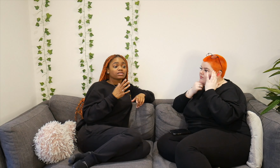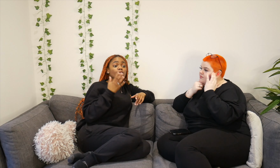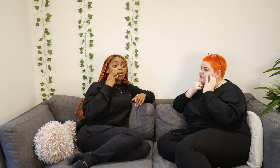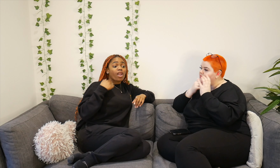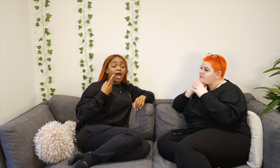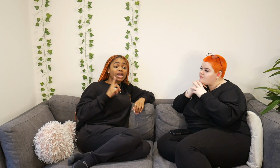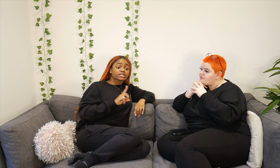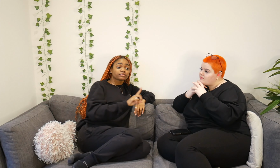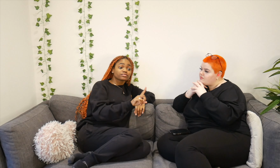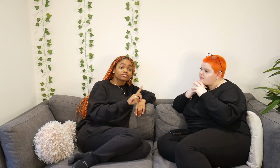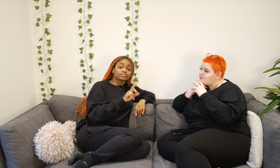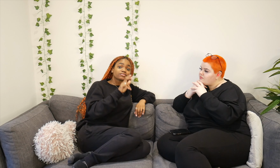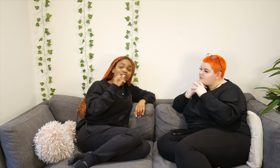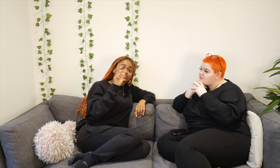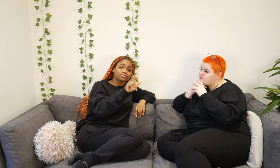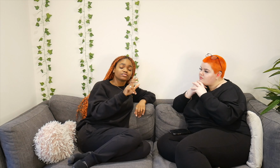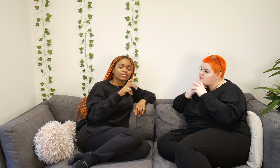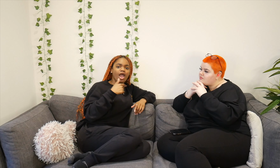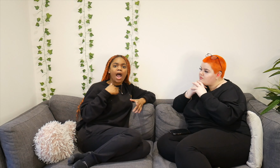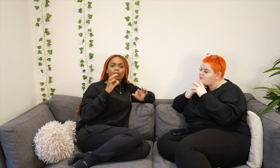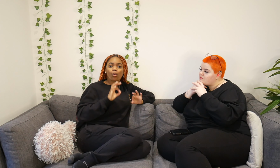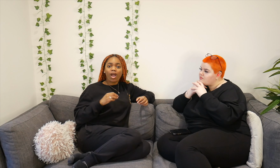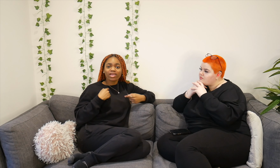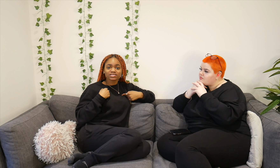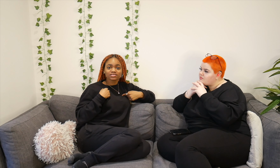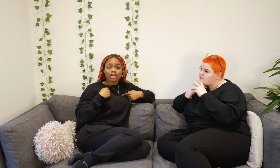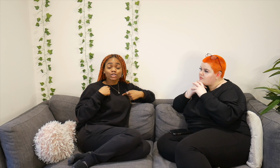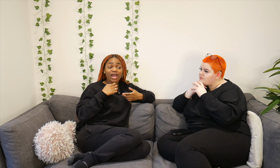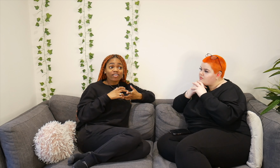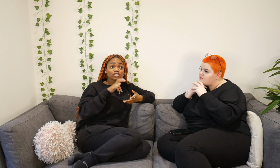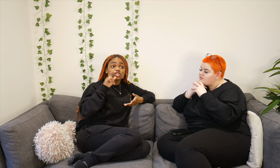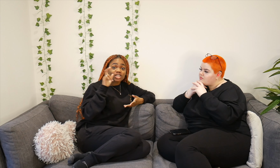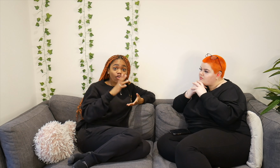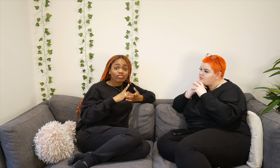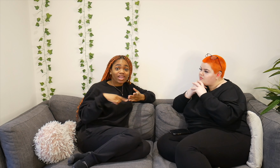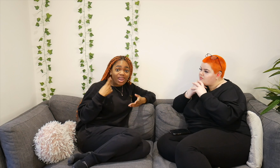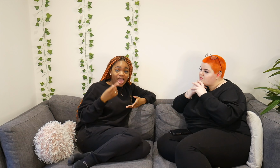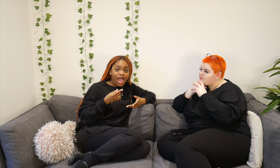Whenever I come out to call my patient - I'm actually a quiet person so I have to